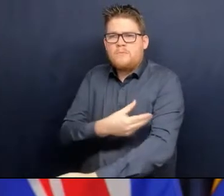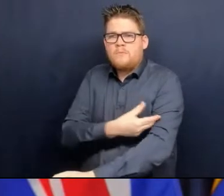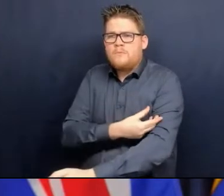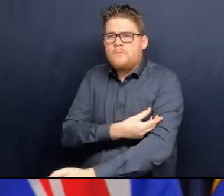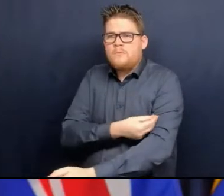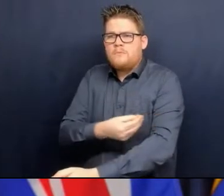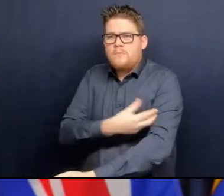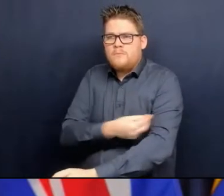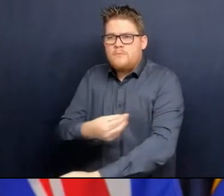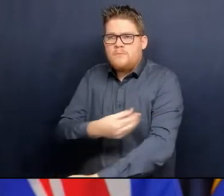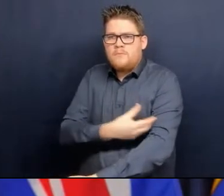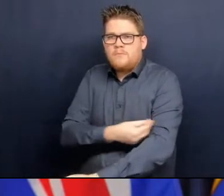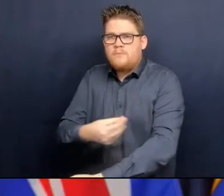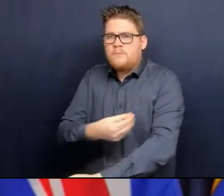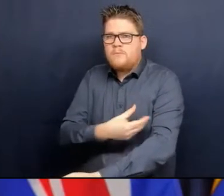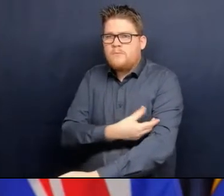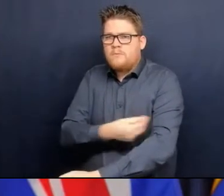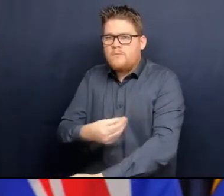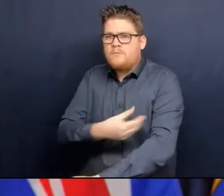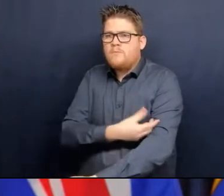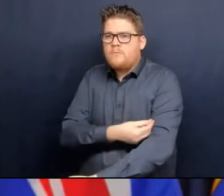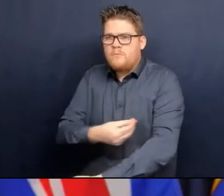cost $75 through life labs, and